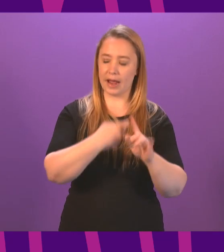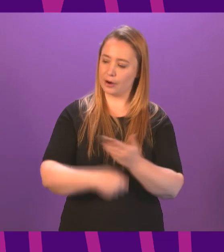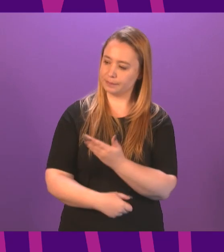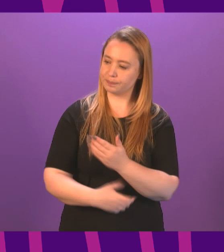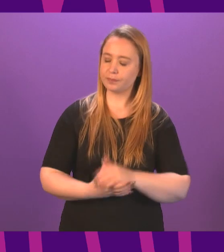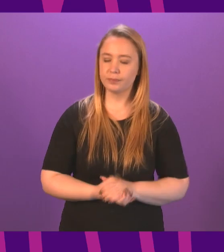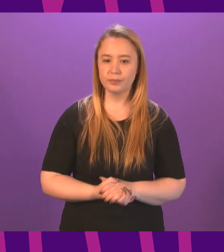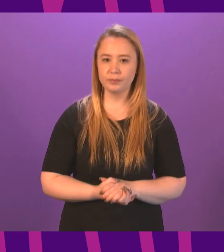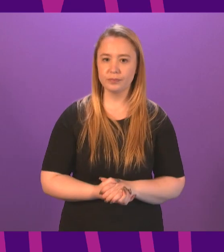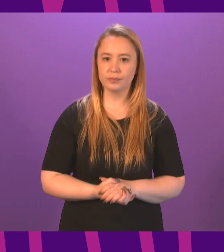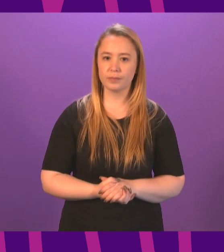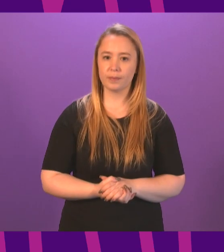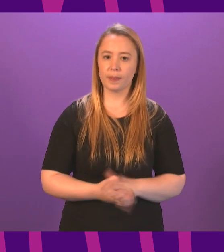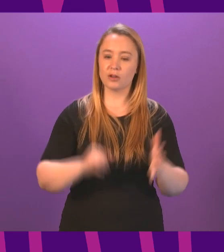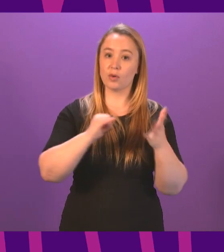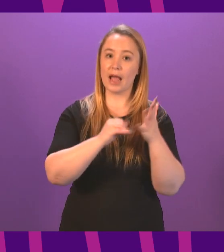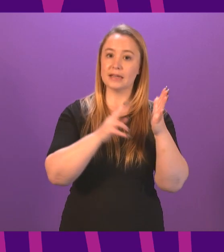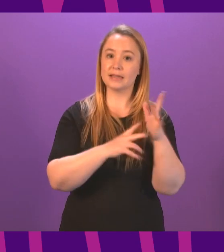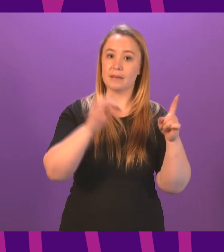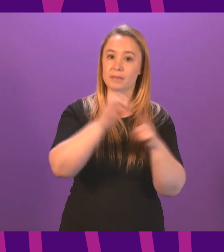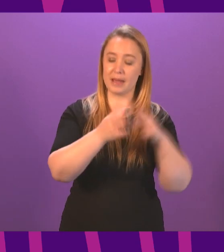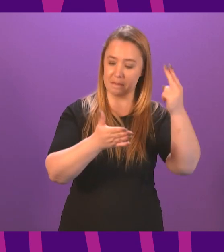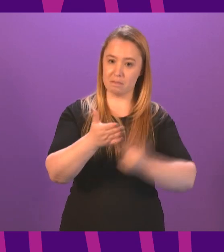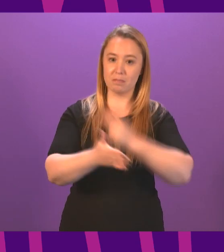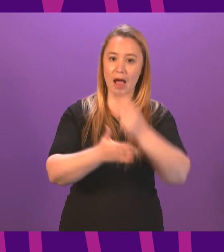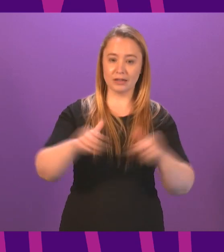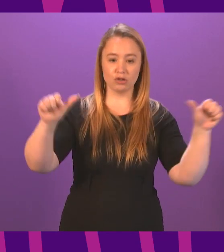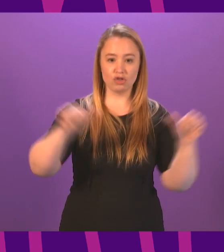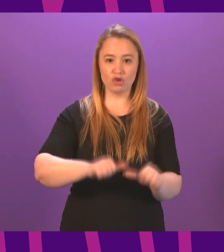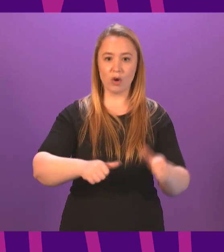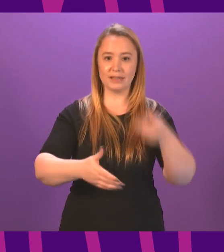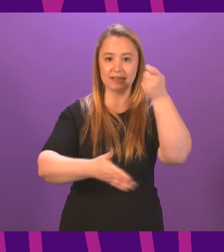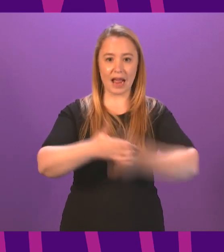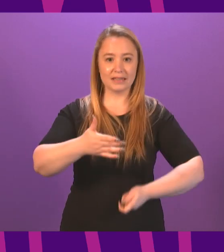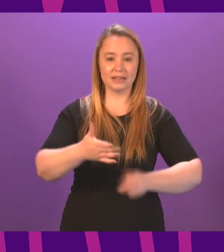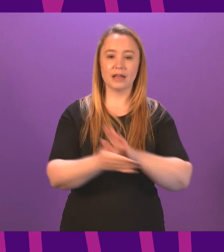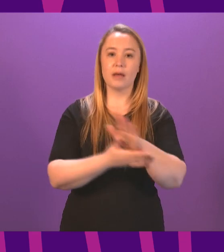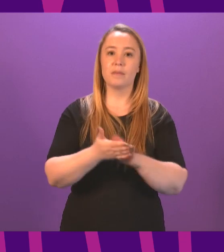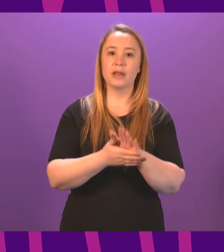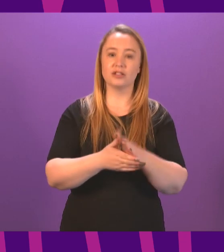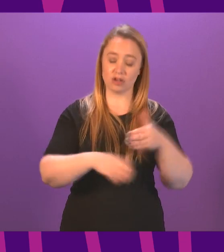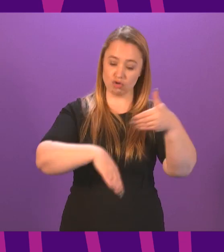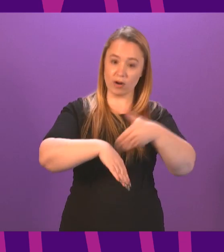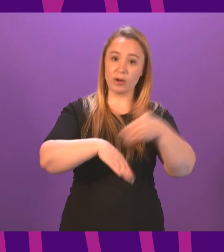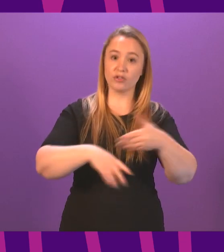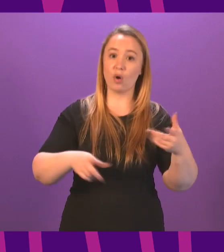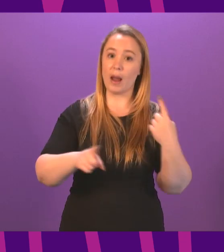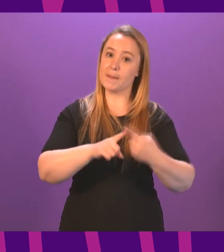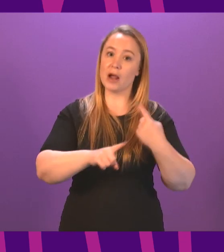ban on short sentences means that most criminals who are convicted under the Emergency Workers (Scotland) Act 2005 never see the inside of a prison cell. Will the First Minister back